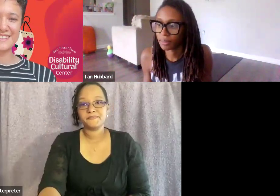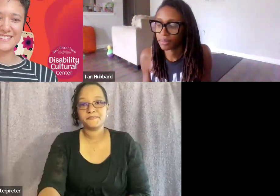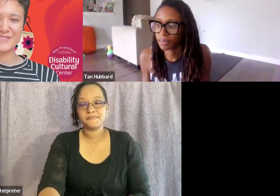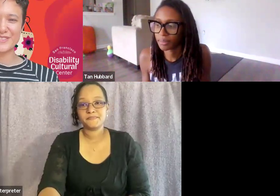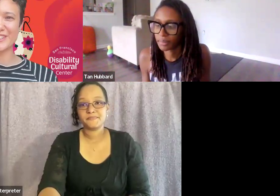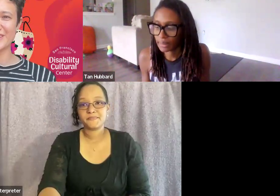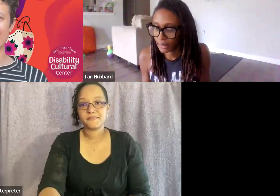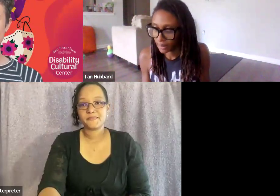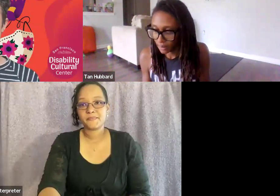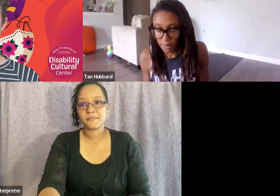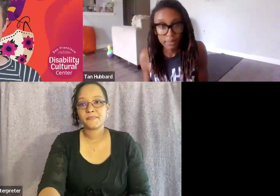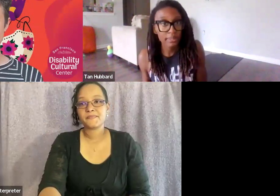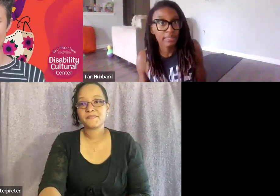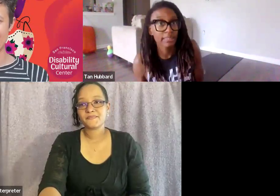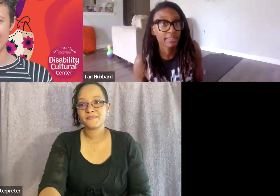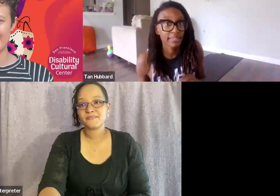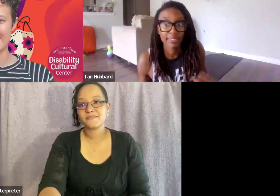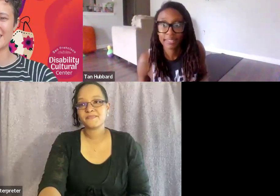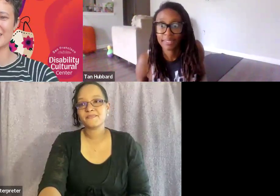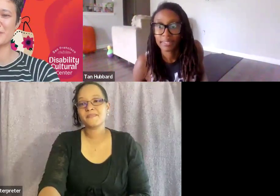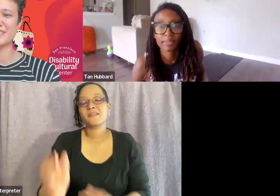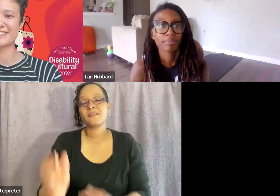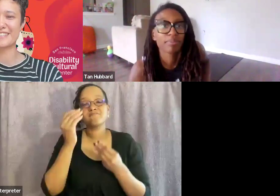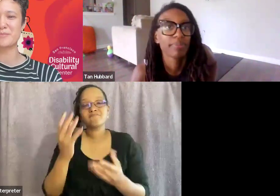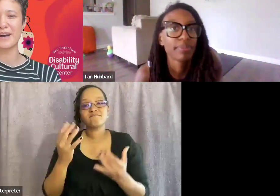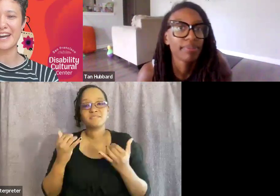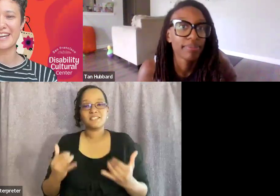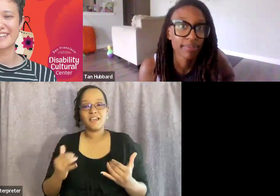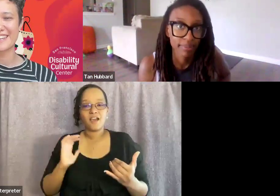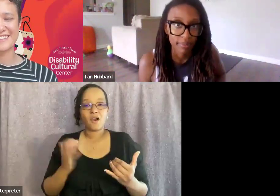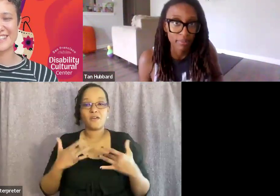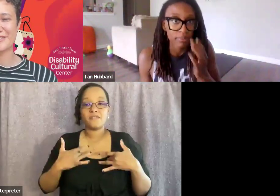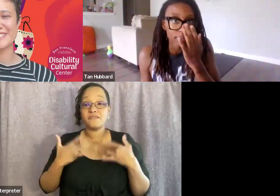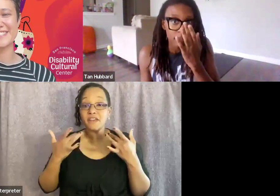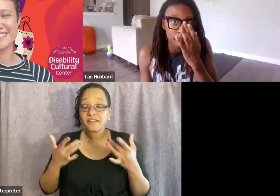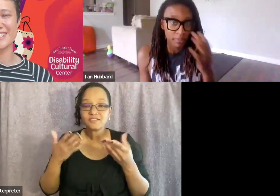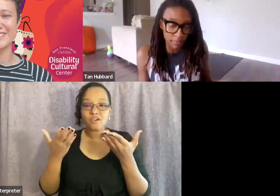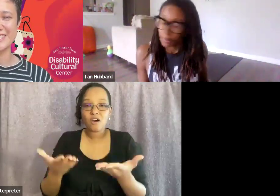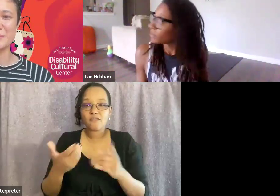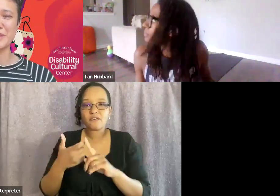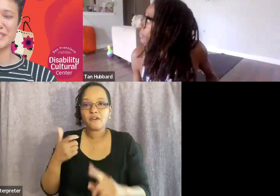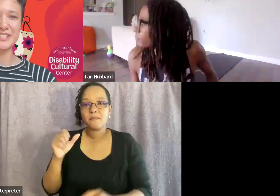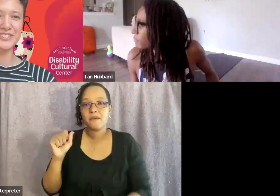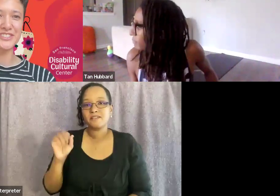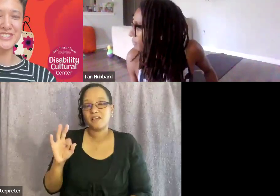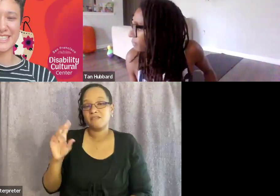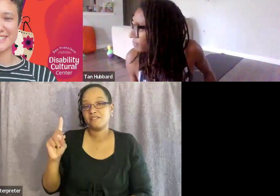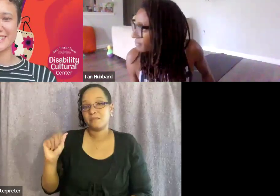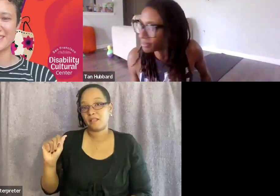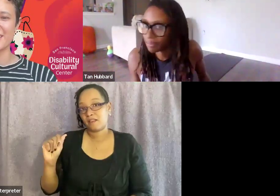This program today is presented by the San Francisco Disability Cultural Center,